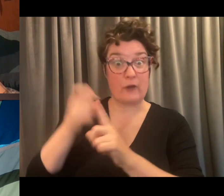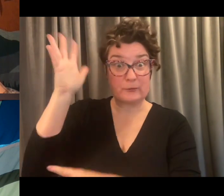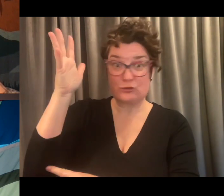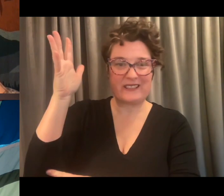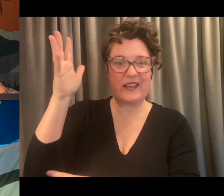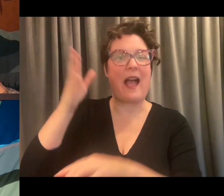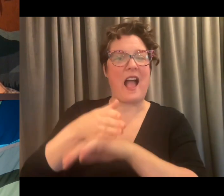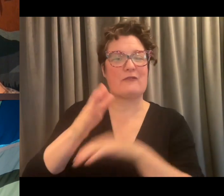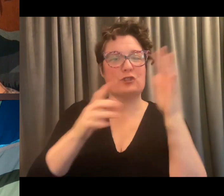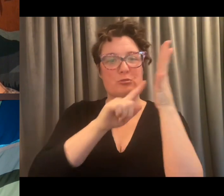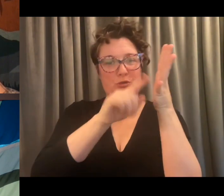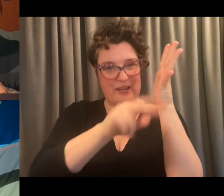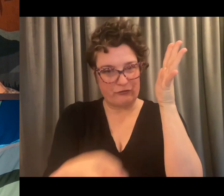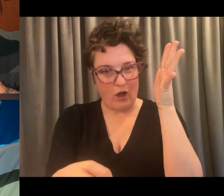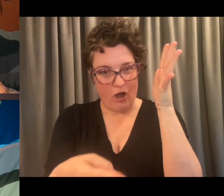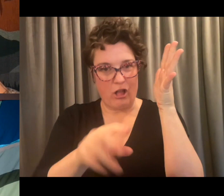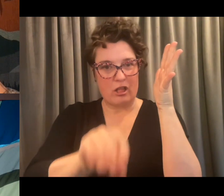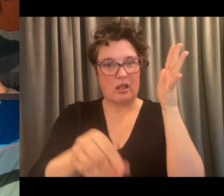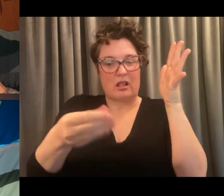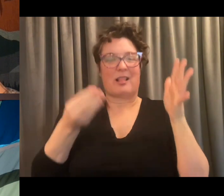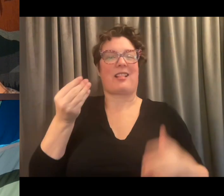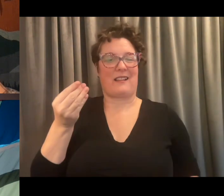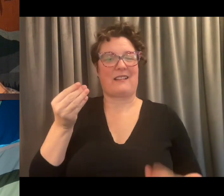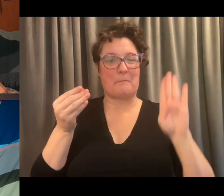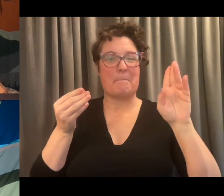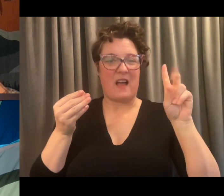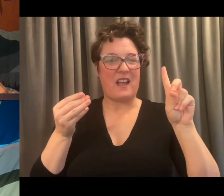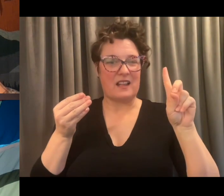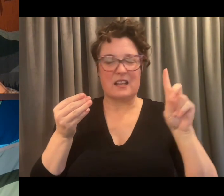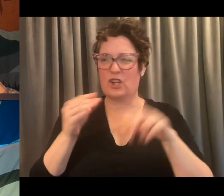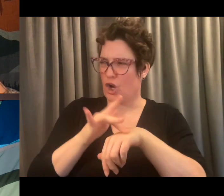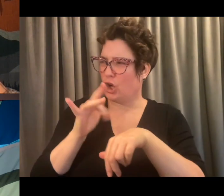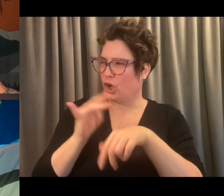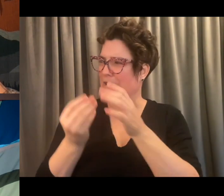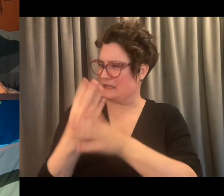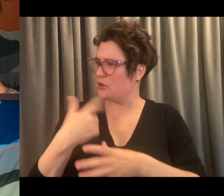in the very early spring, actually this year I harvested them in January. Nomy: Mm-hmm.